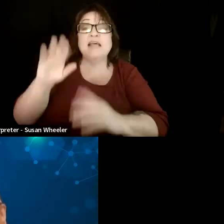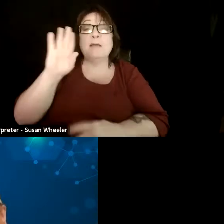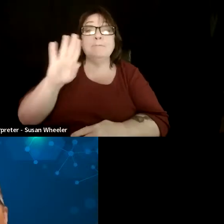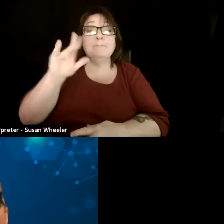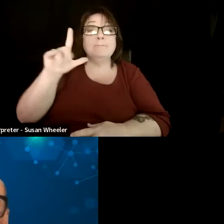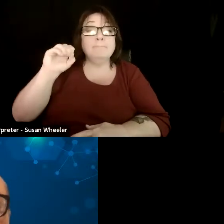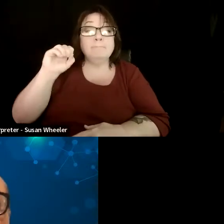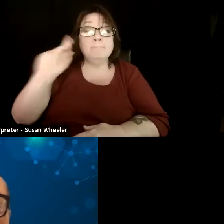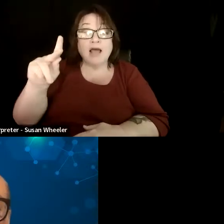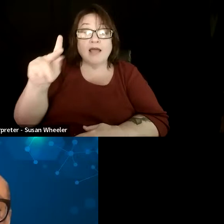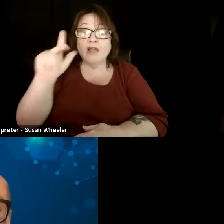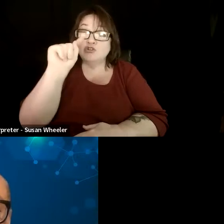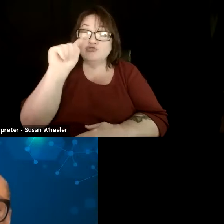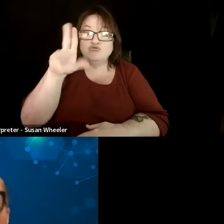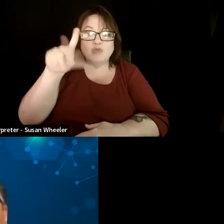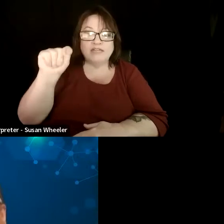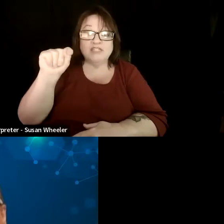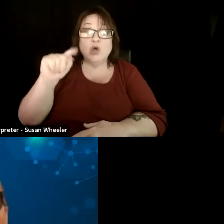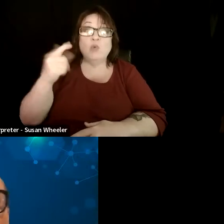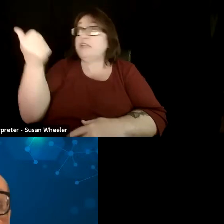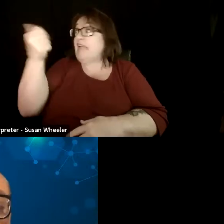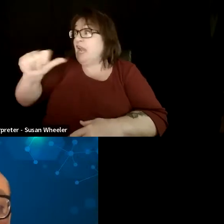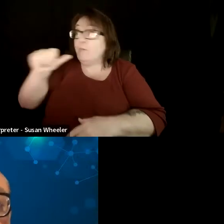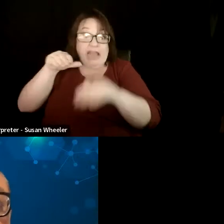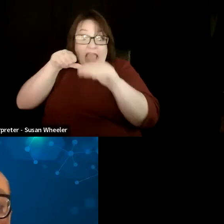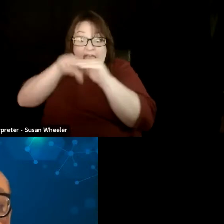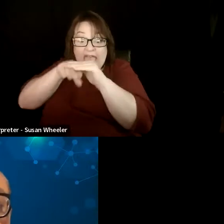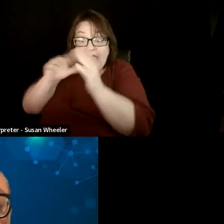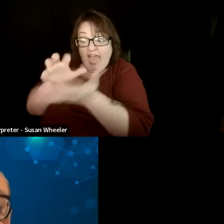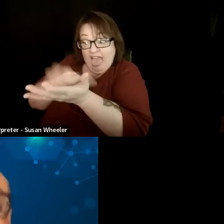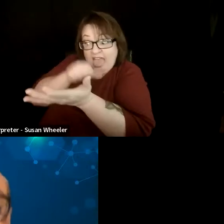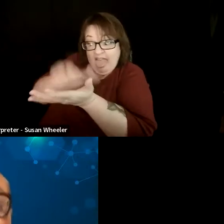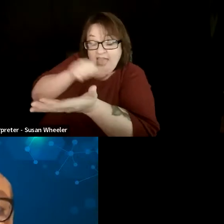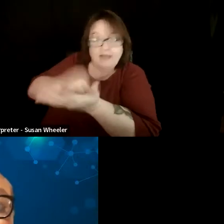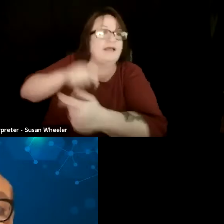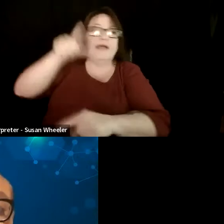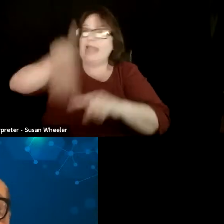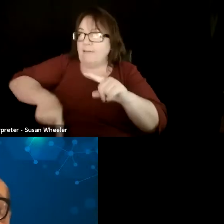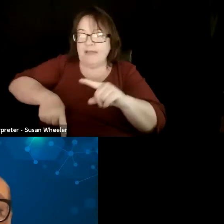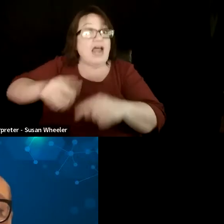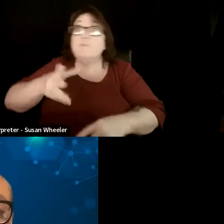which cannot be accessed, not even by the minor's parents. Until,